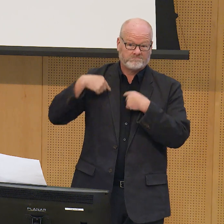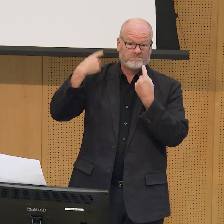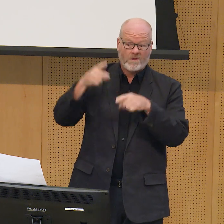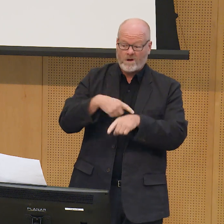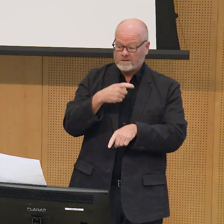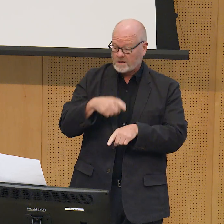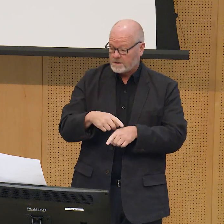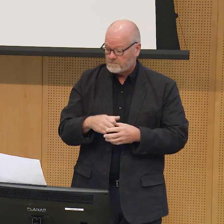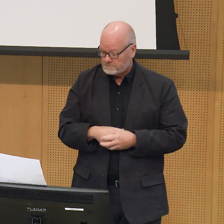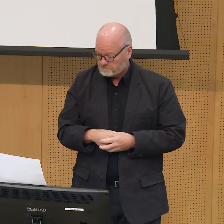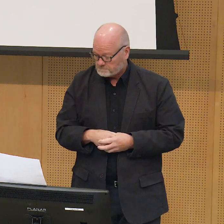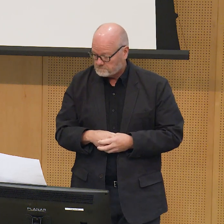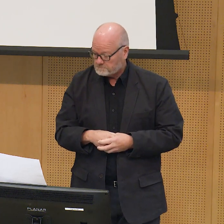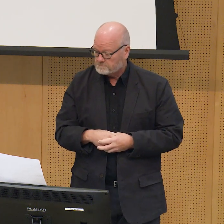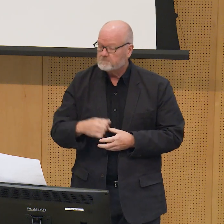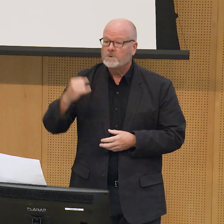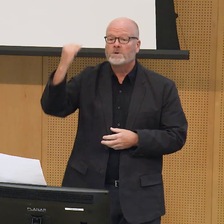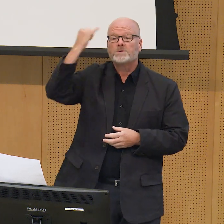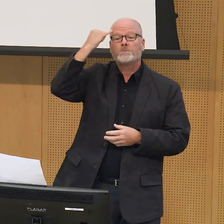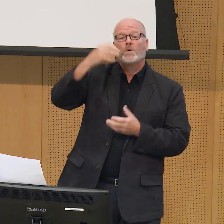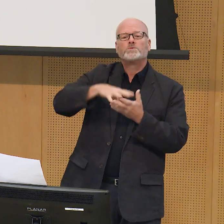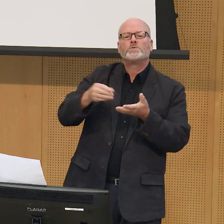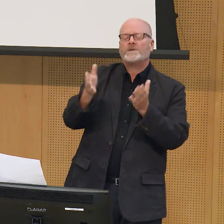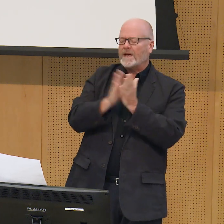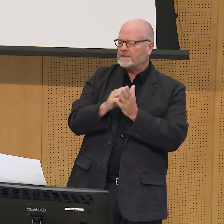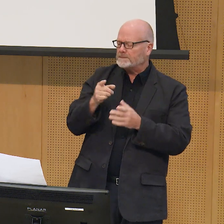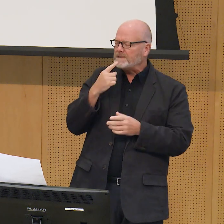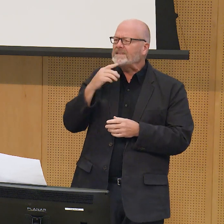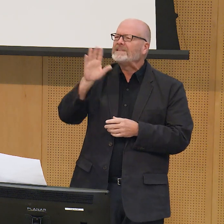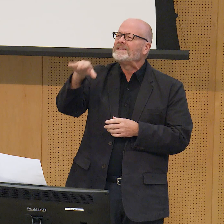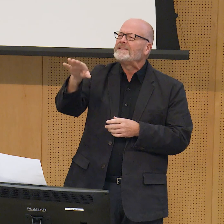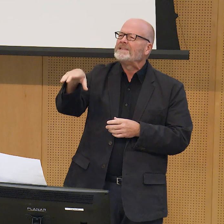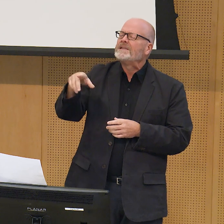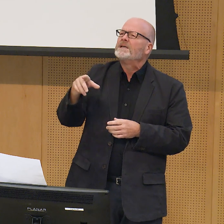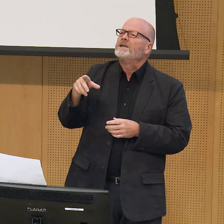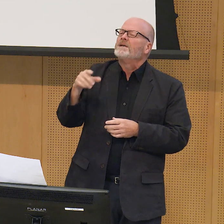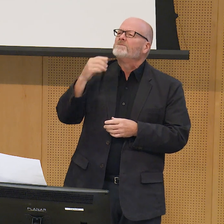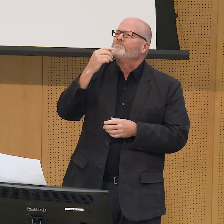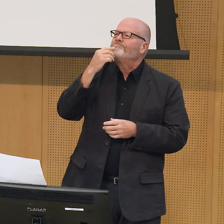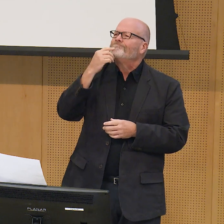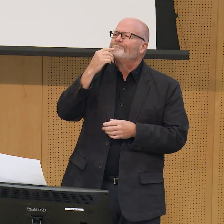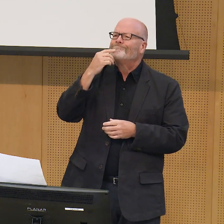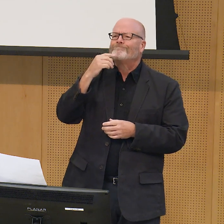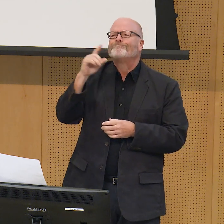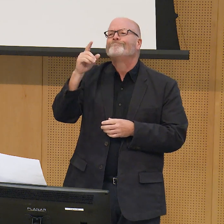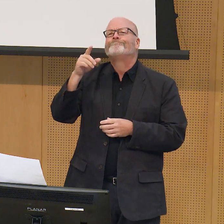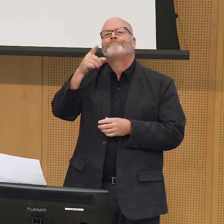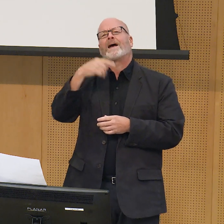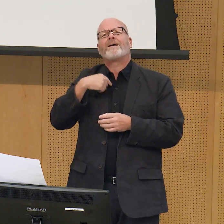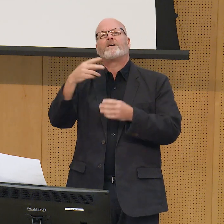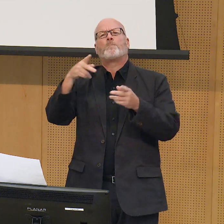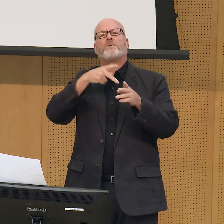and I've been doing that for quite a long time. And if students were to ask me